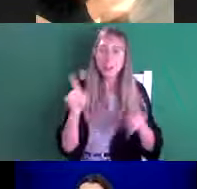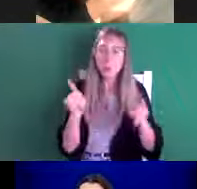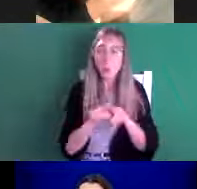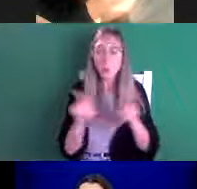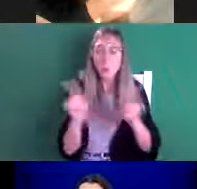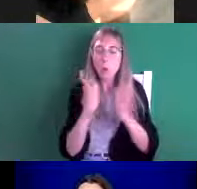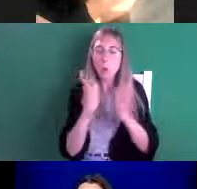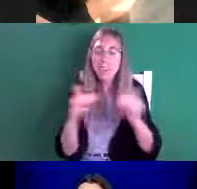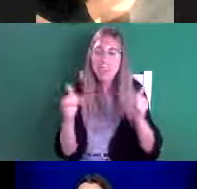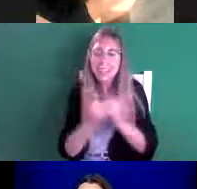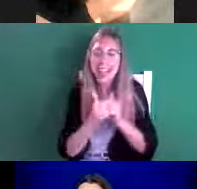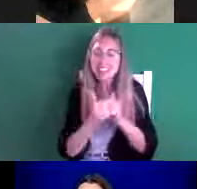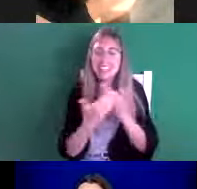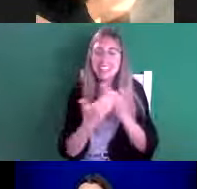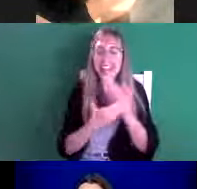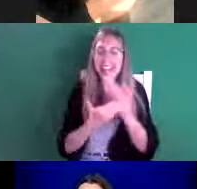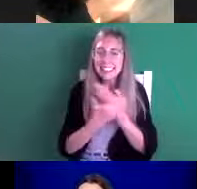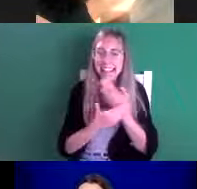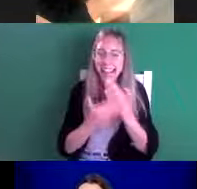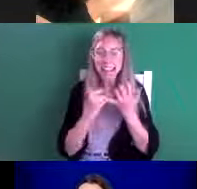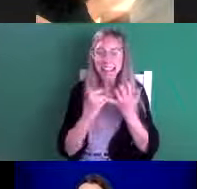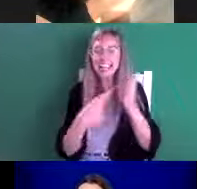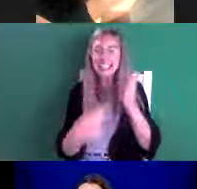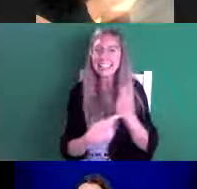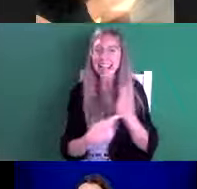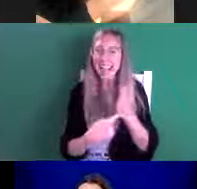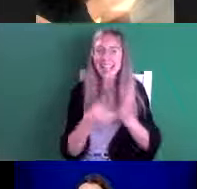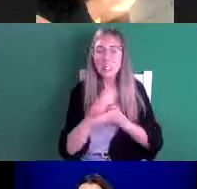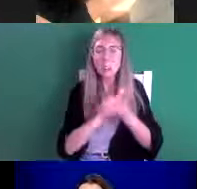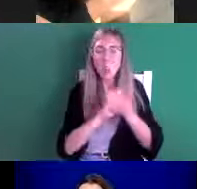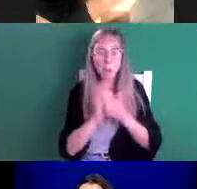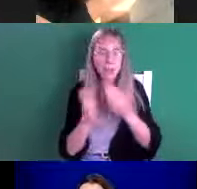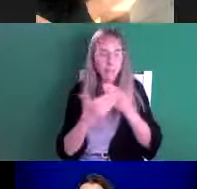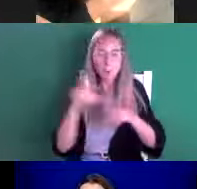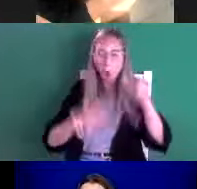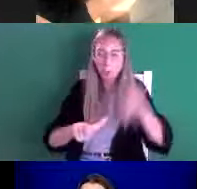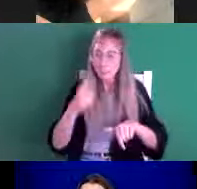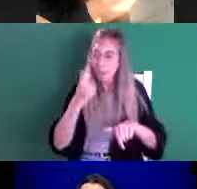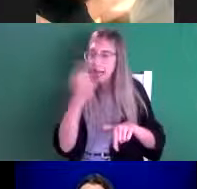better day for interventions because there will be more people coming to galleries on that day